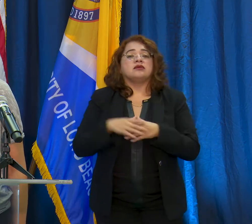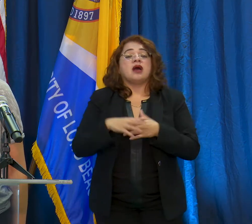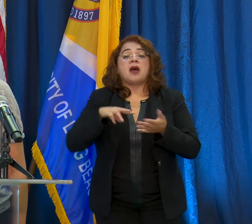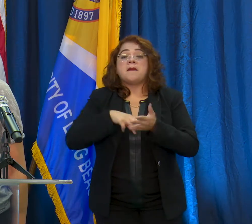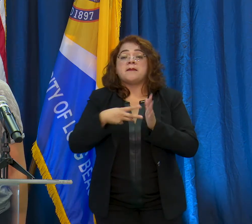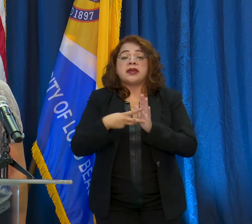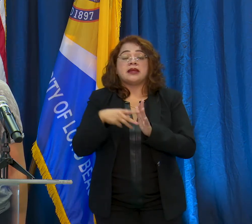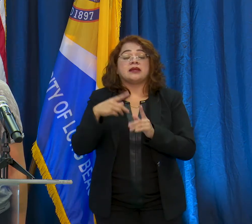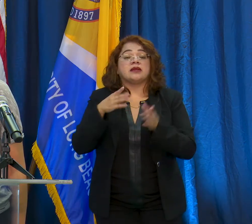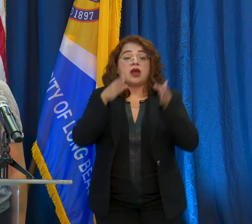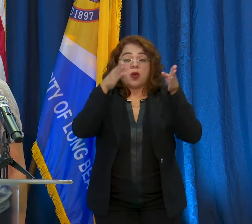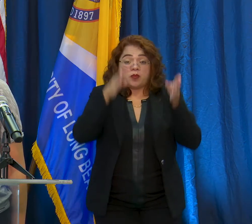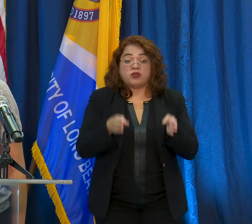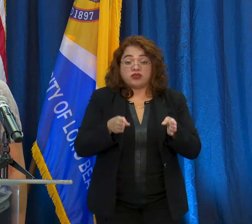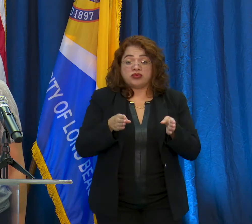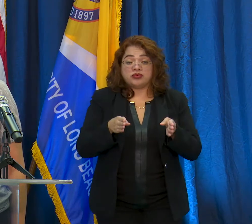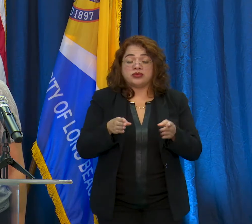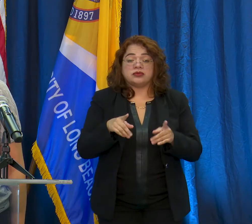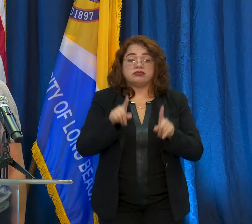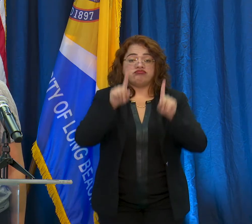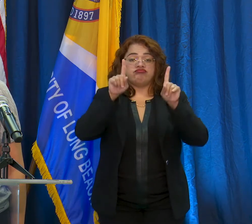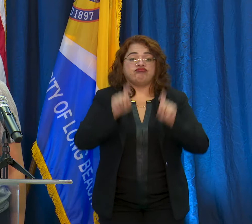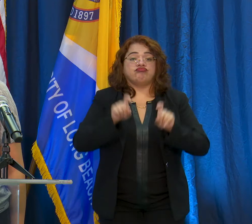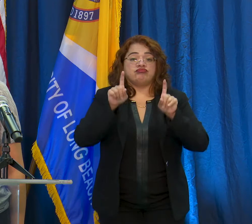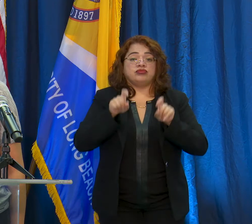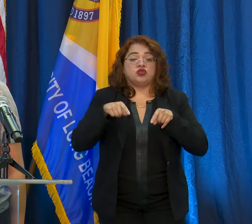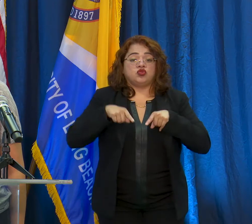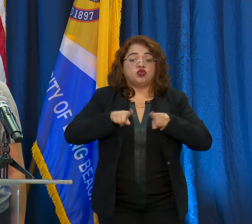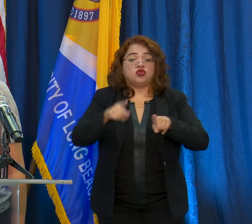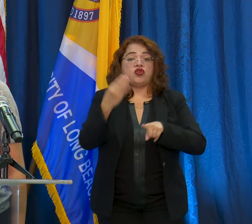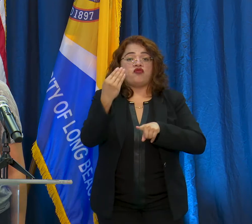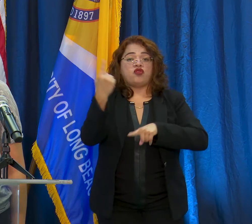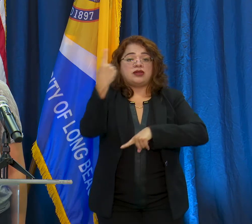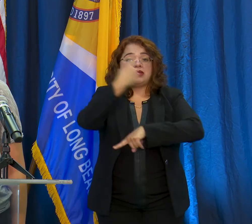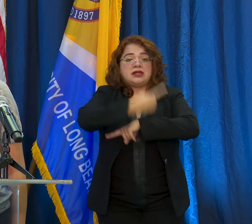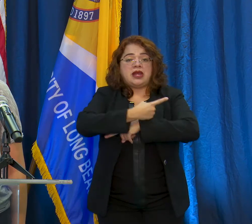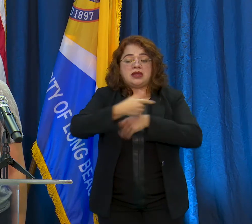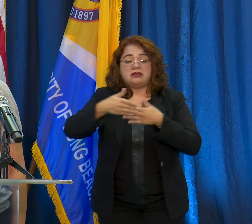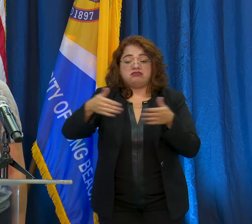if an individual is tested during the 14 day quarantine period,